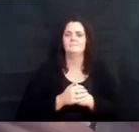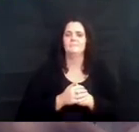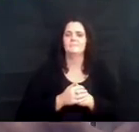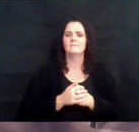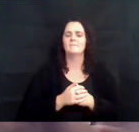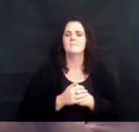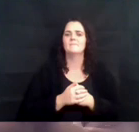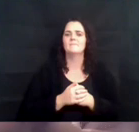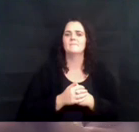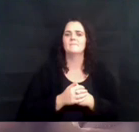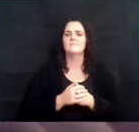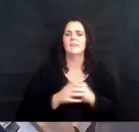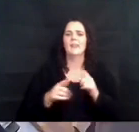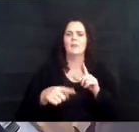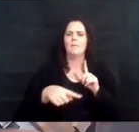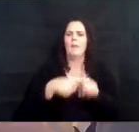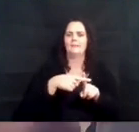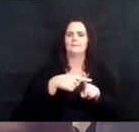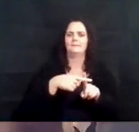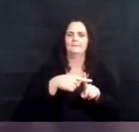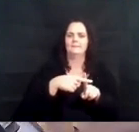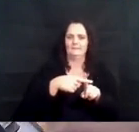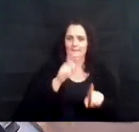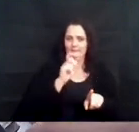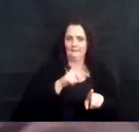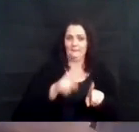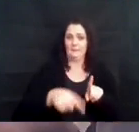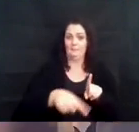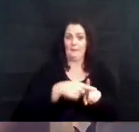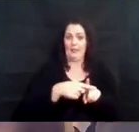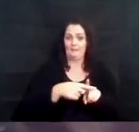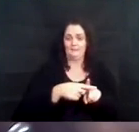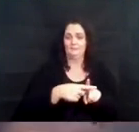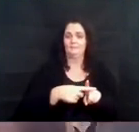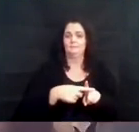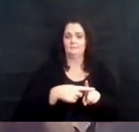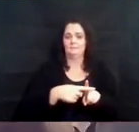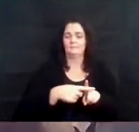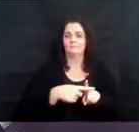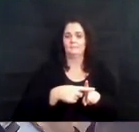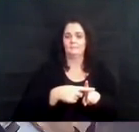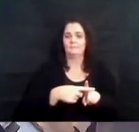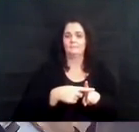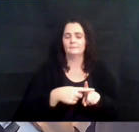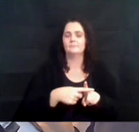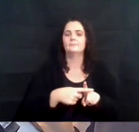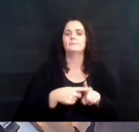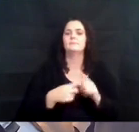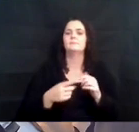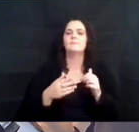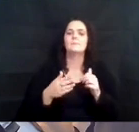I'm just going to click on the little plus icon here in the upper right. And that little plus icon, ‘New Movie’ is